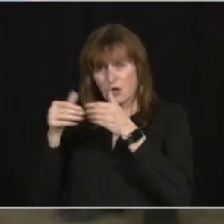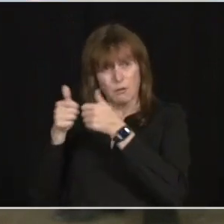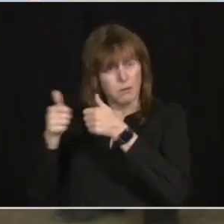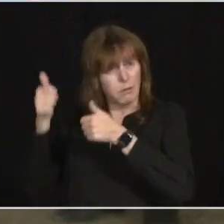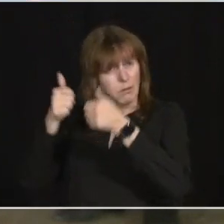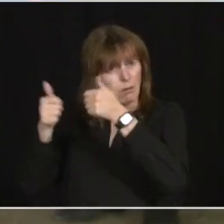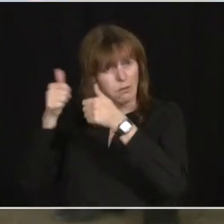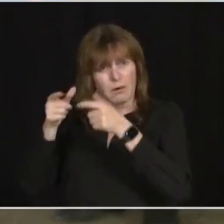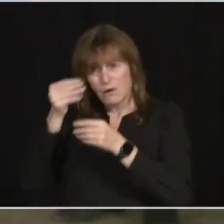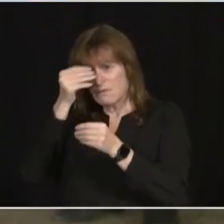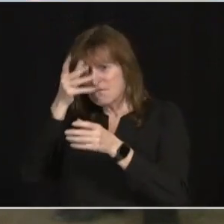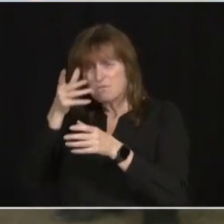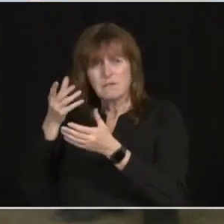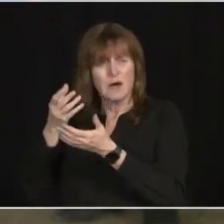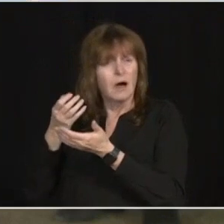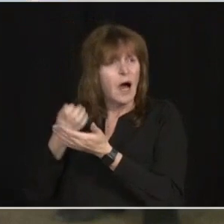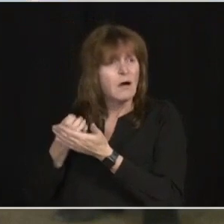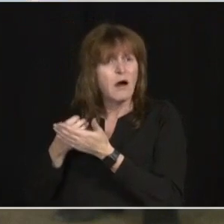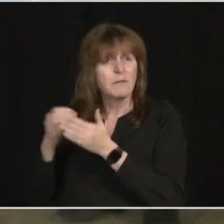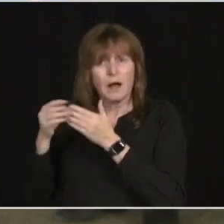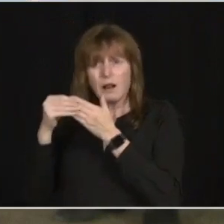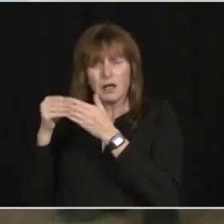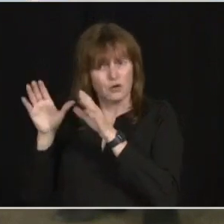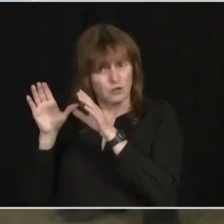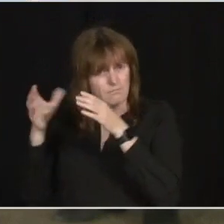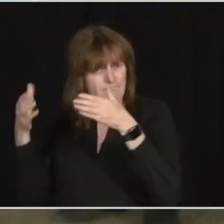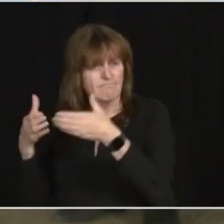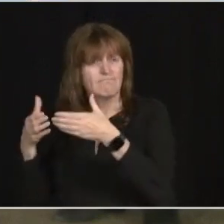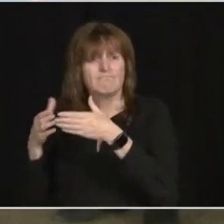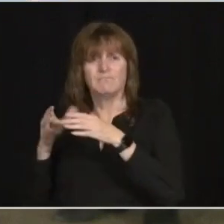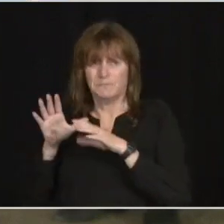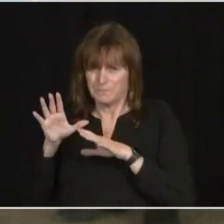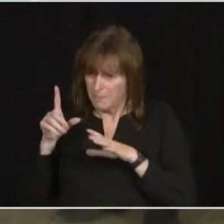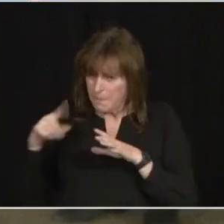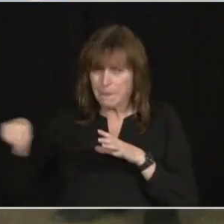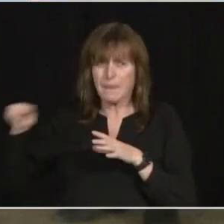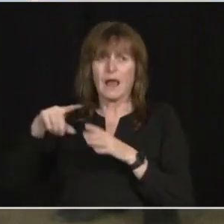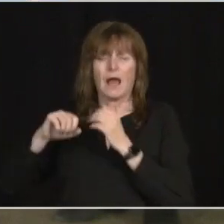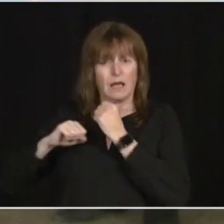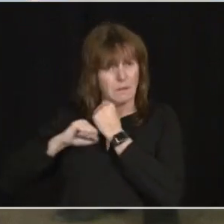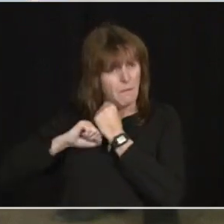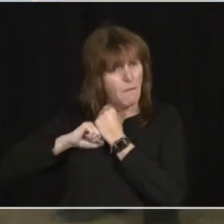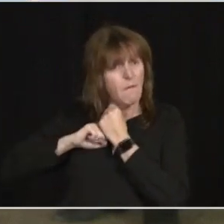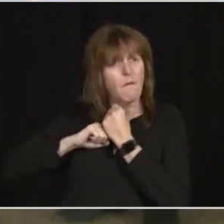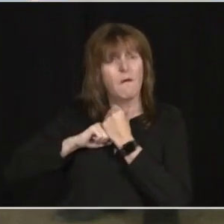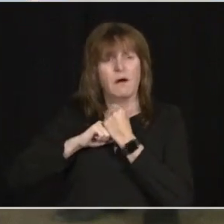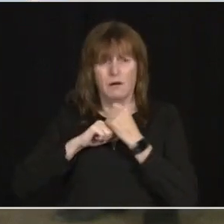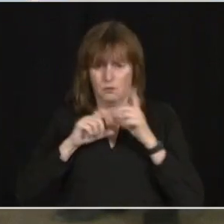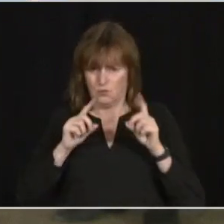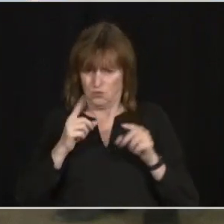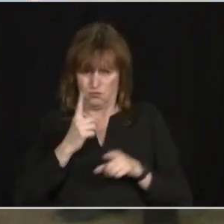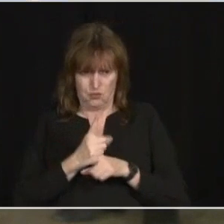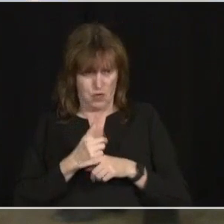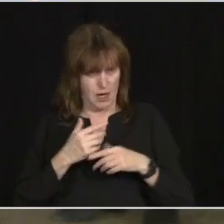are going to support us in making sure we do this correctly. Once we get going, we're going to be